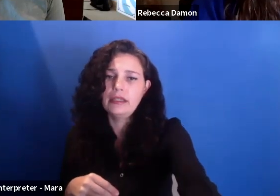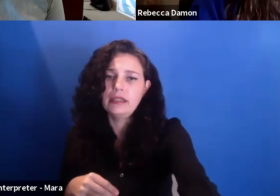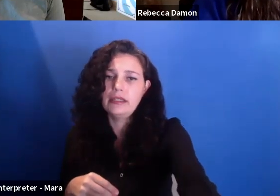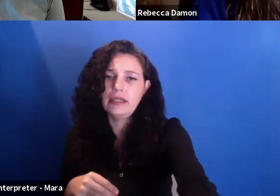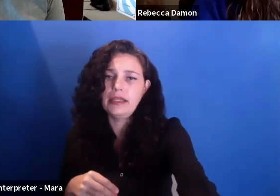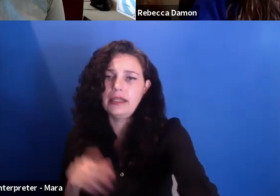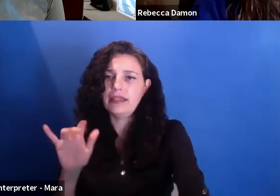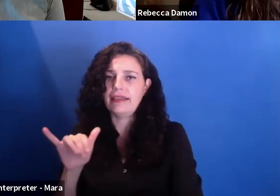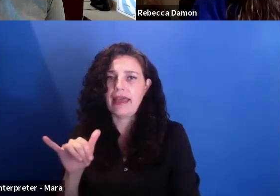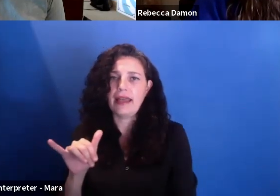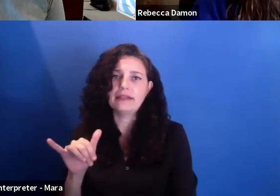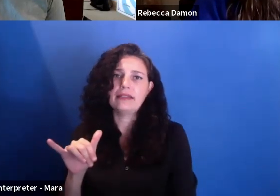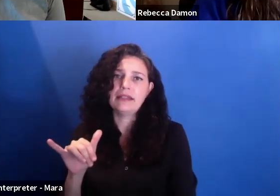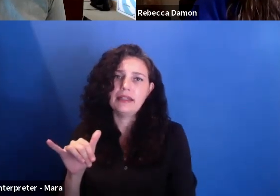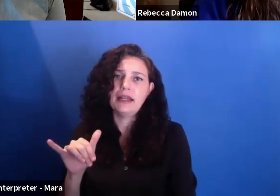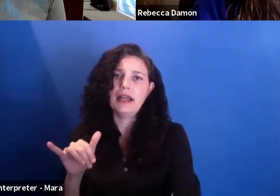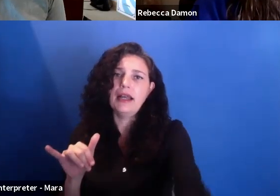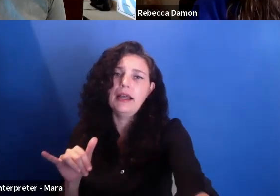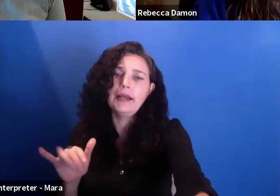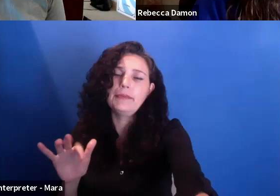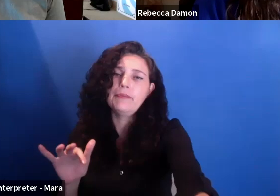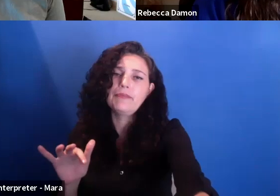And there was a very similar question just in terms of,